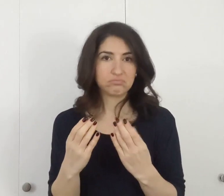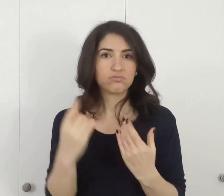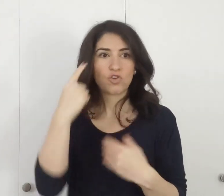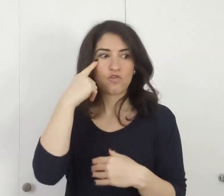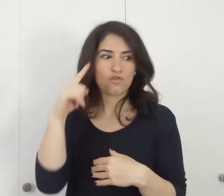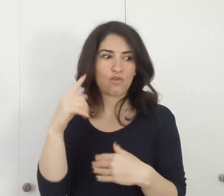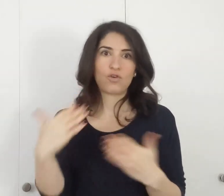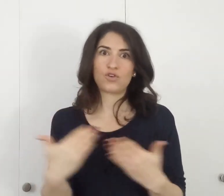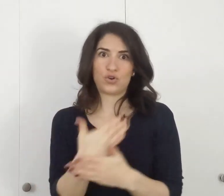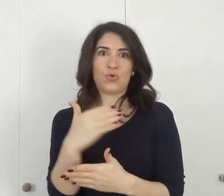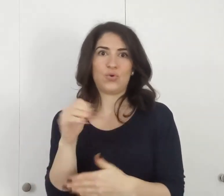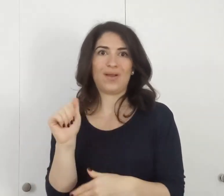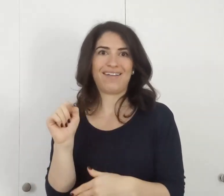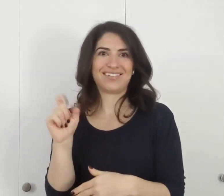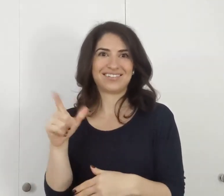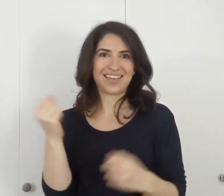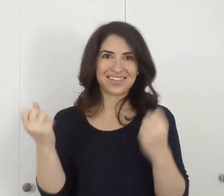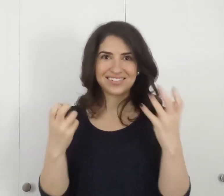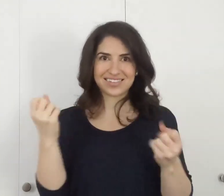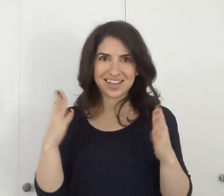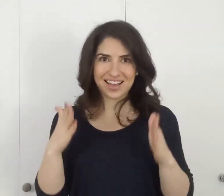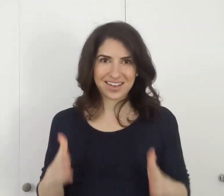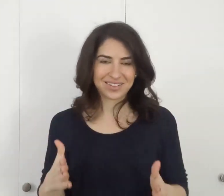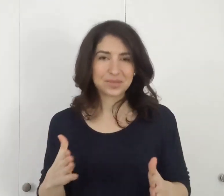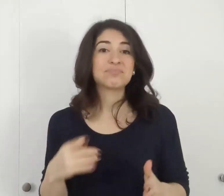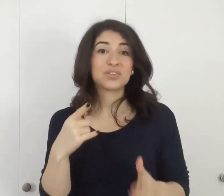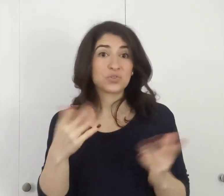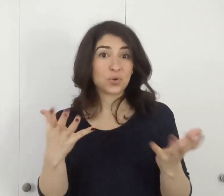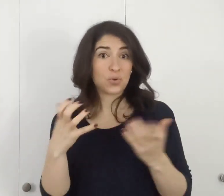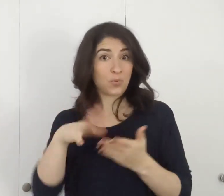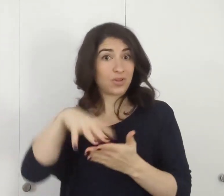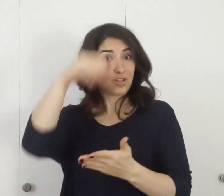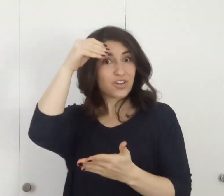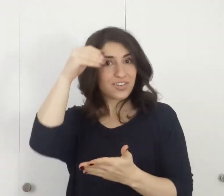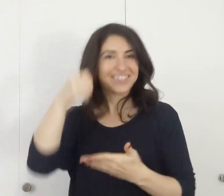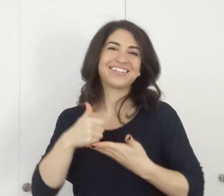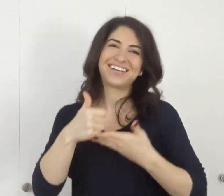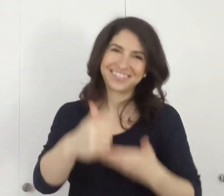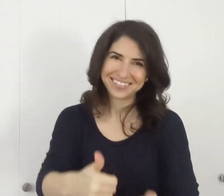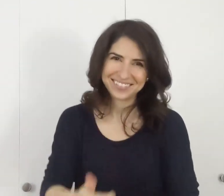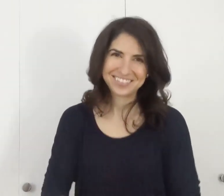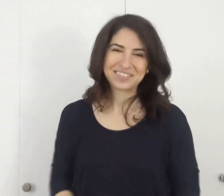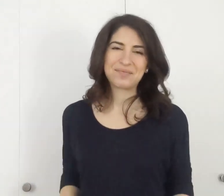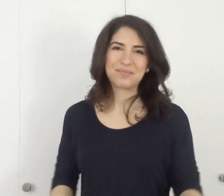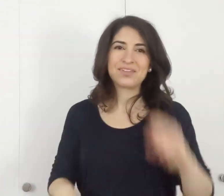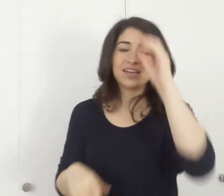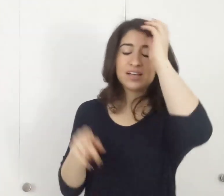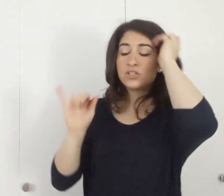for new ASL signers. If you want to learn, I can help you!